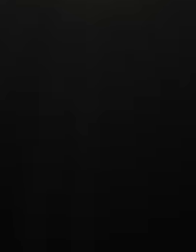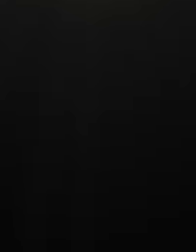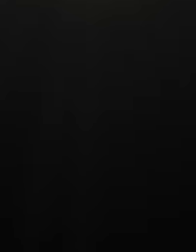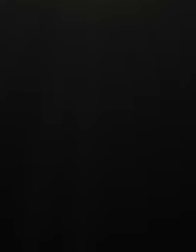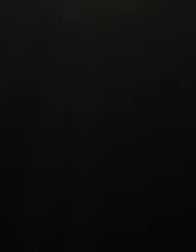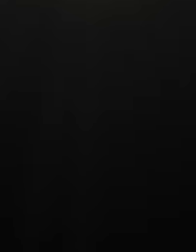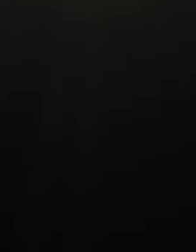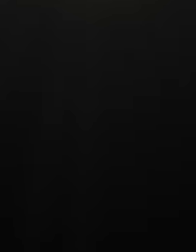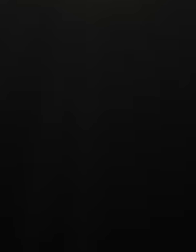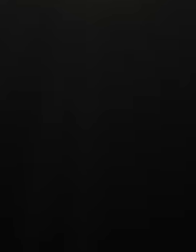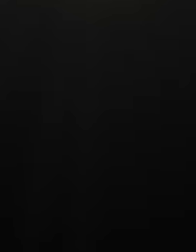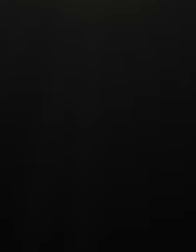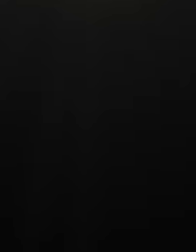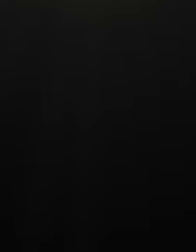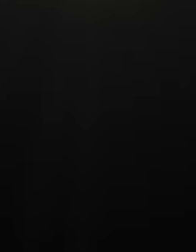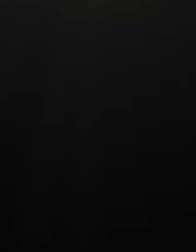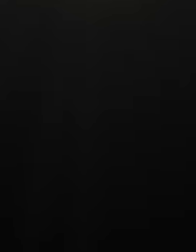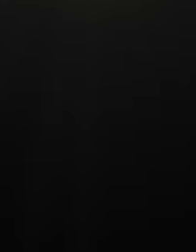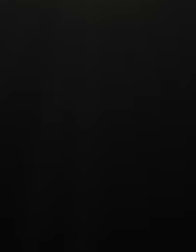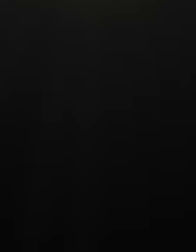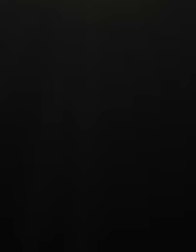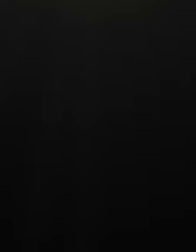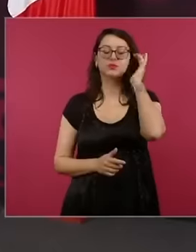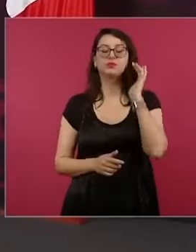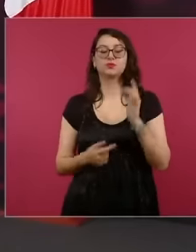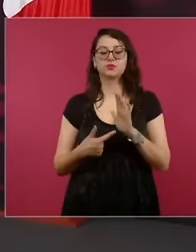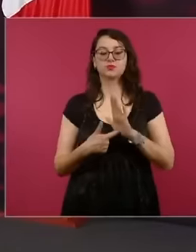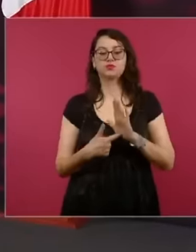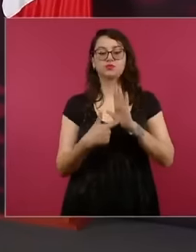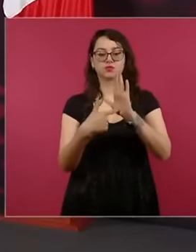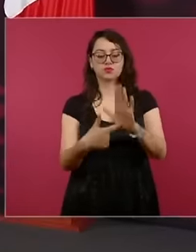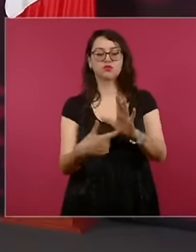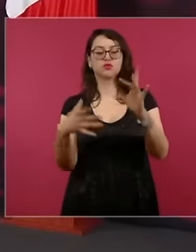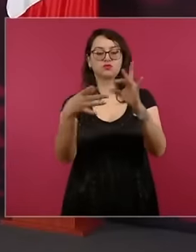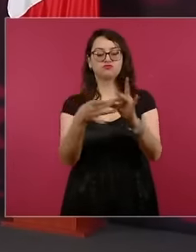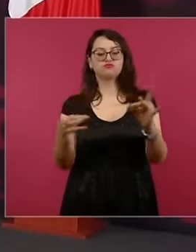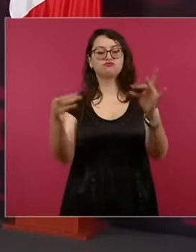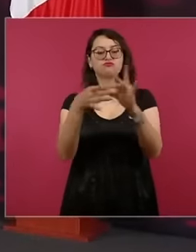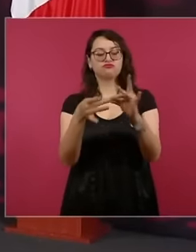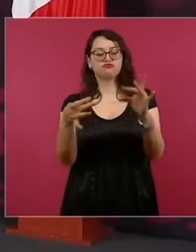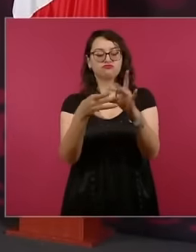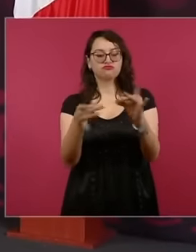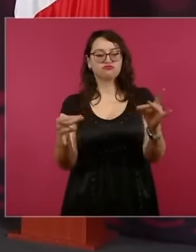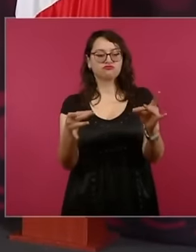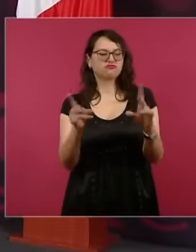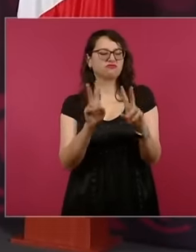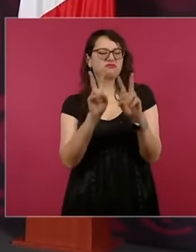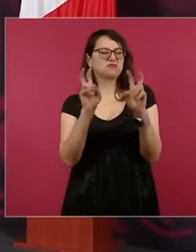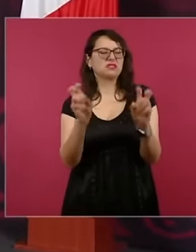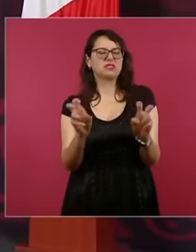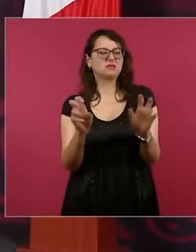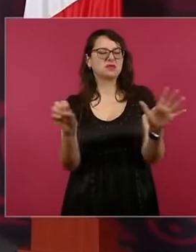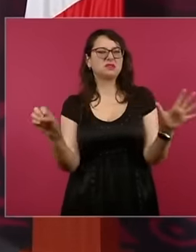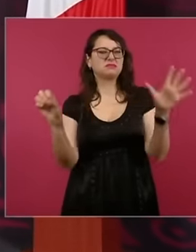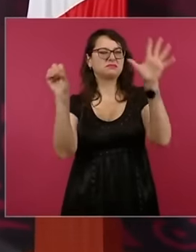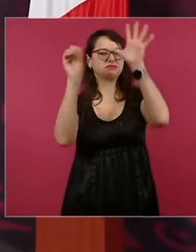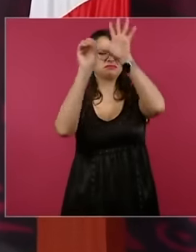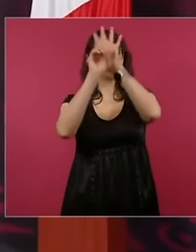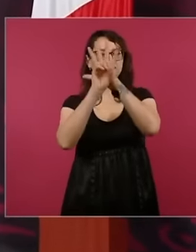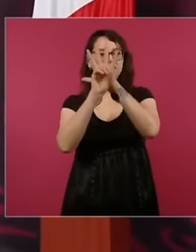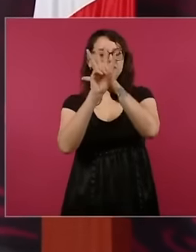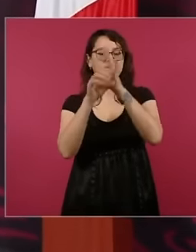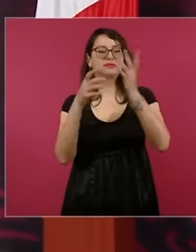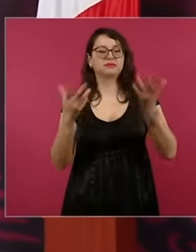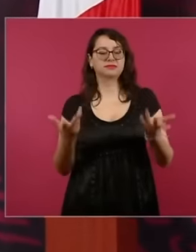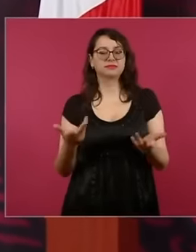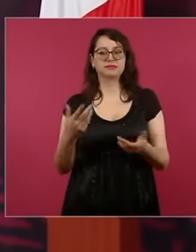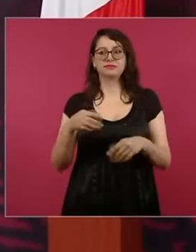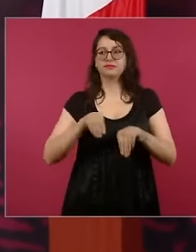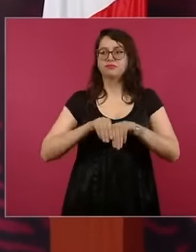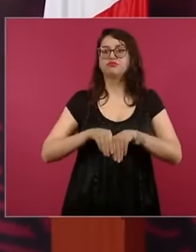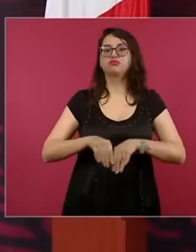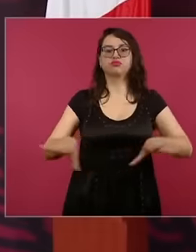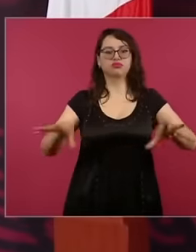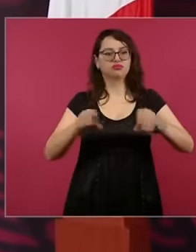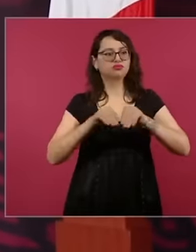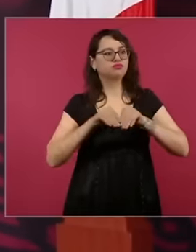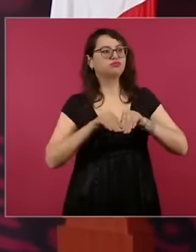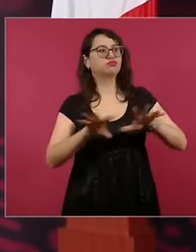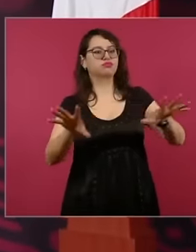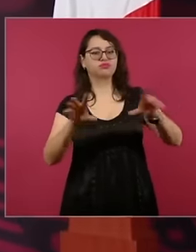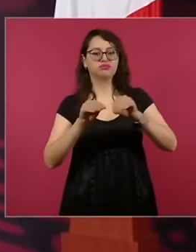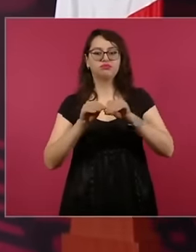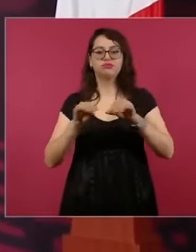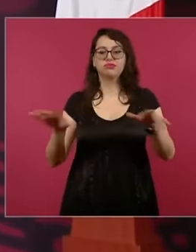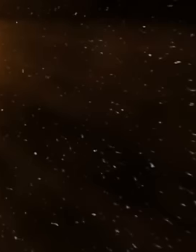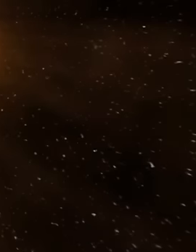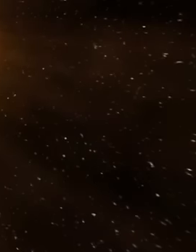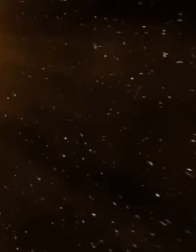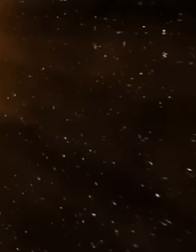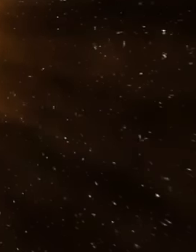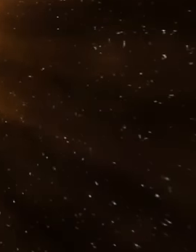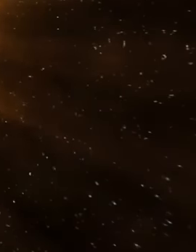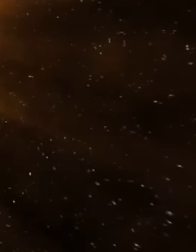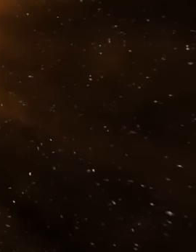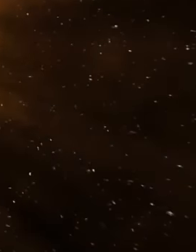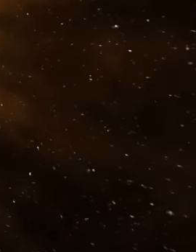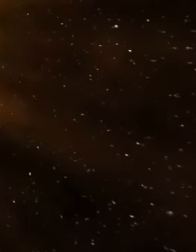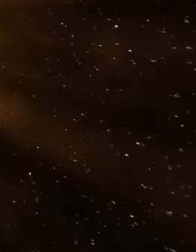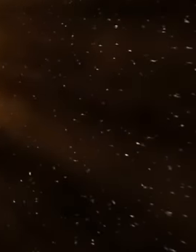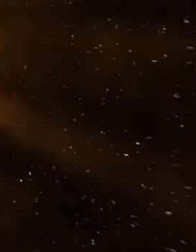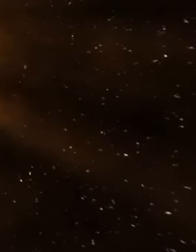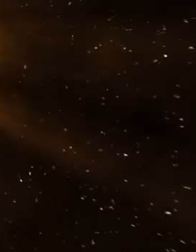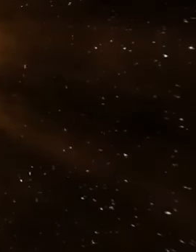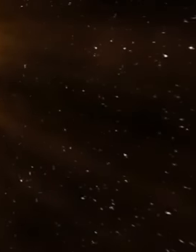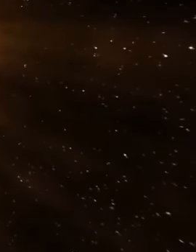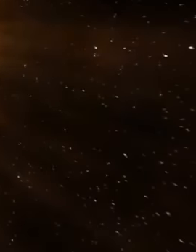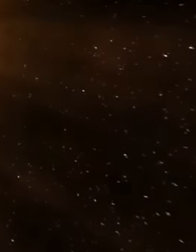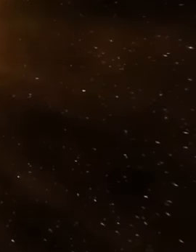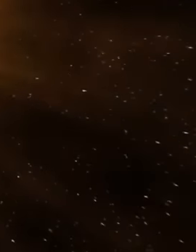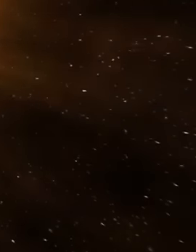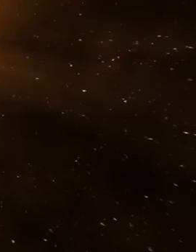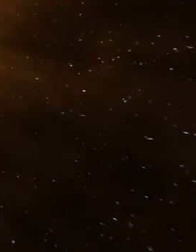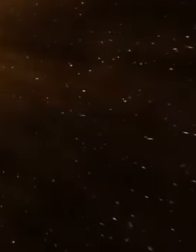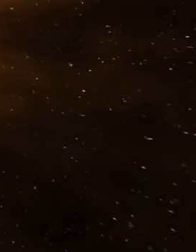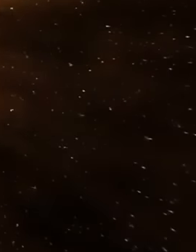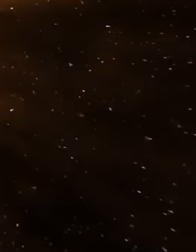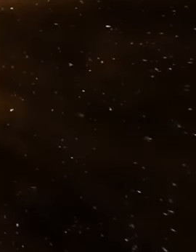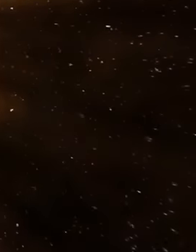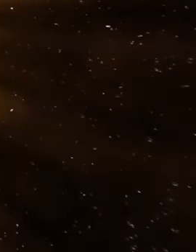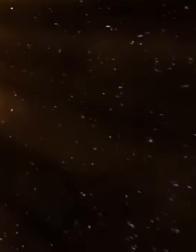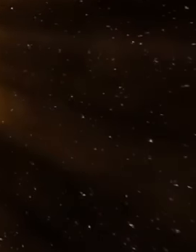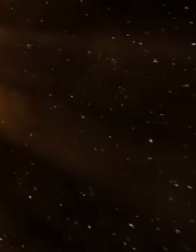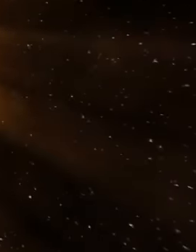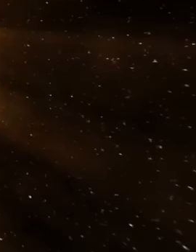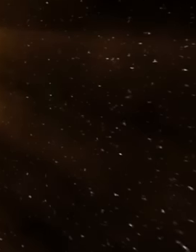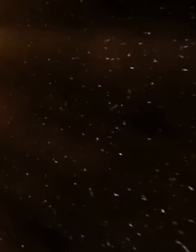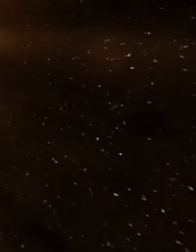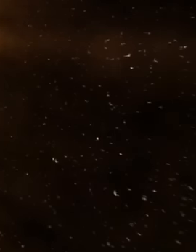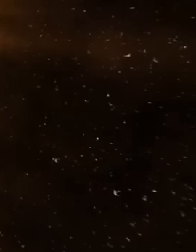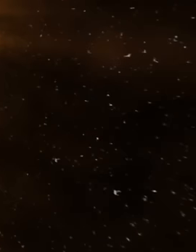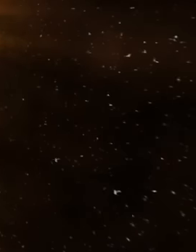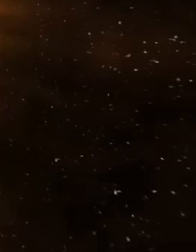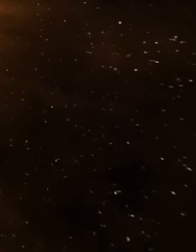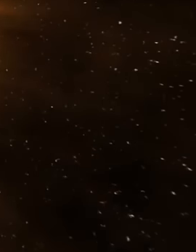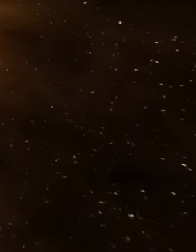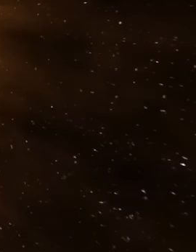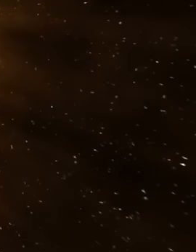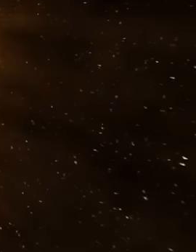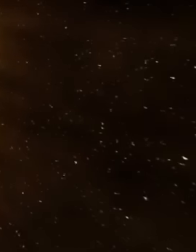we are going to expose it so that it can be start to learn more about what we are going to experience to tell about it